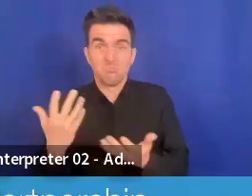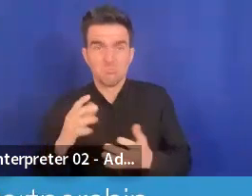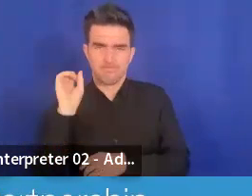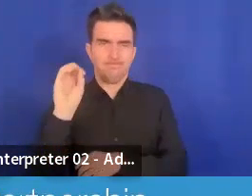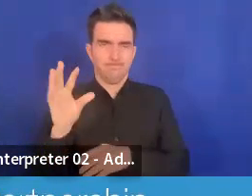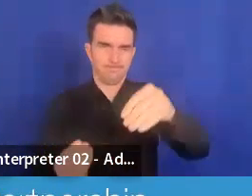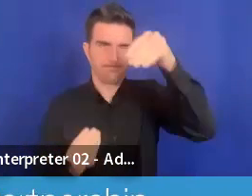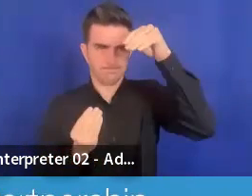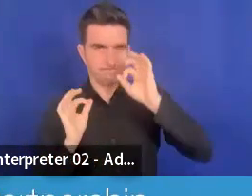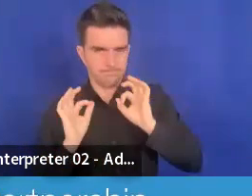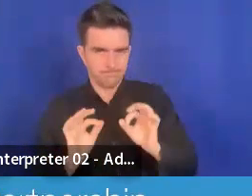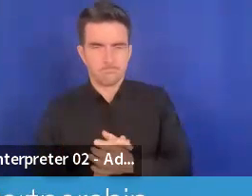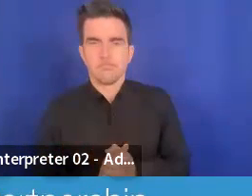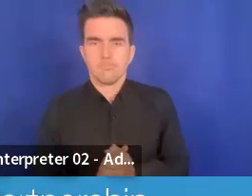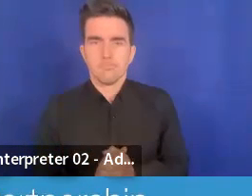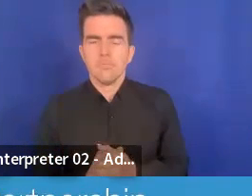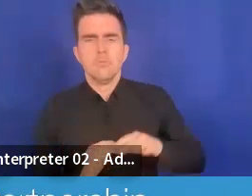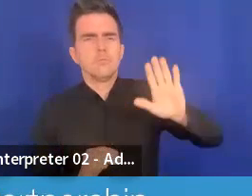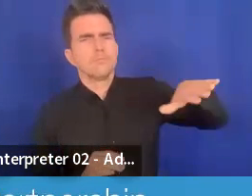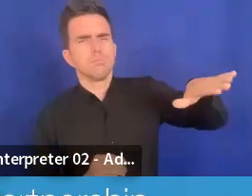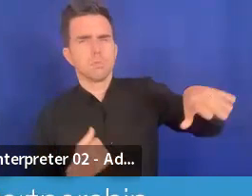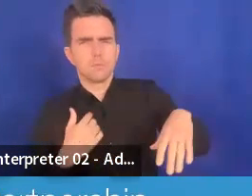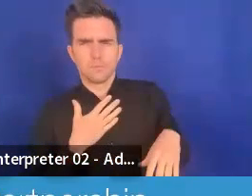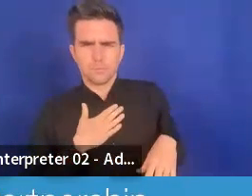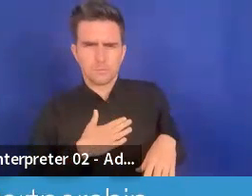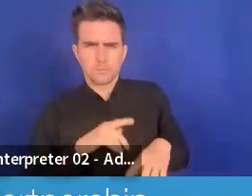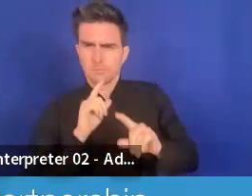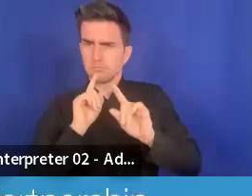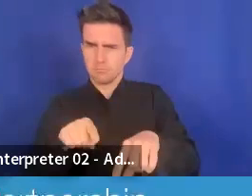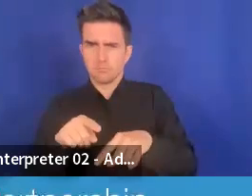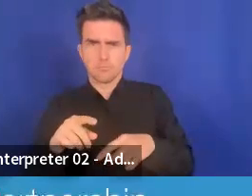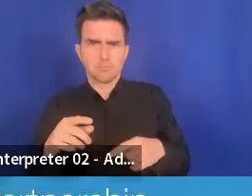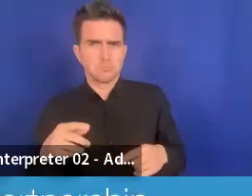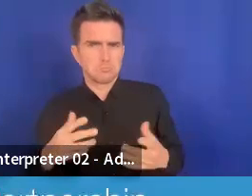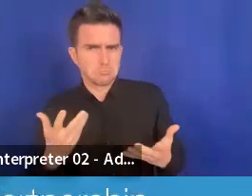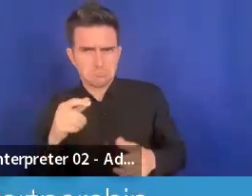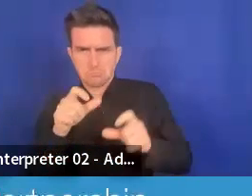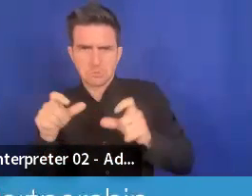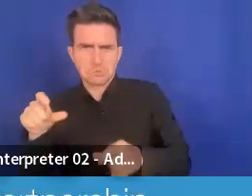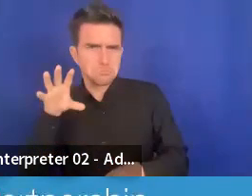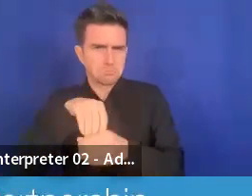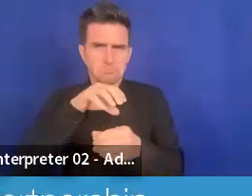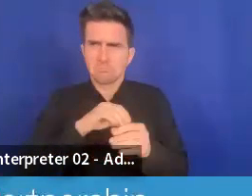Usually, yes, because it's a limbed period of time in New York, you would normally have